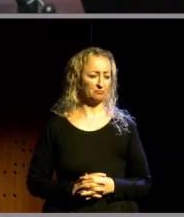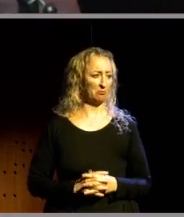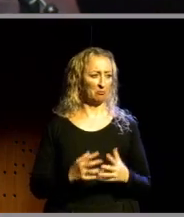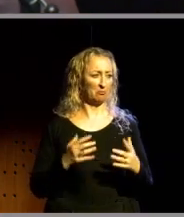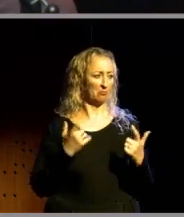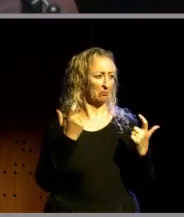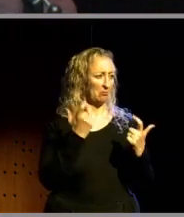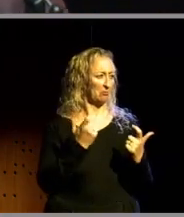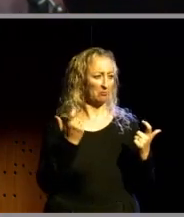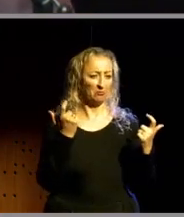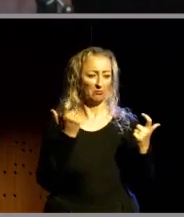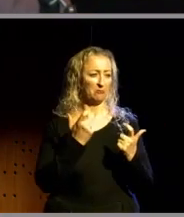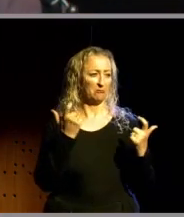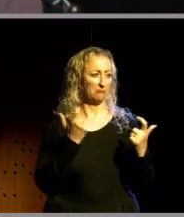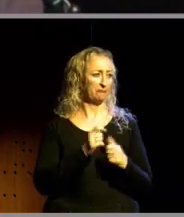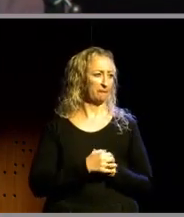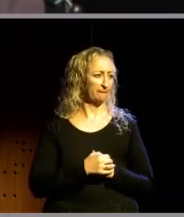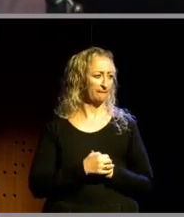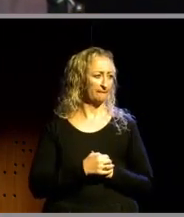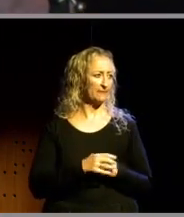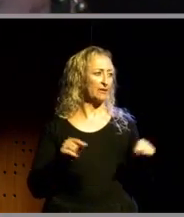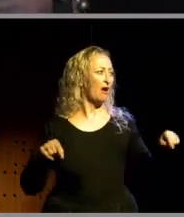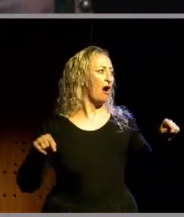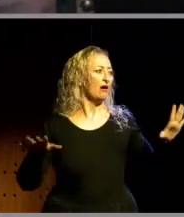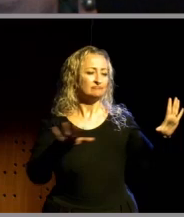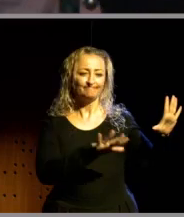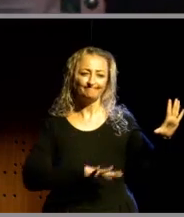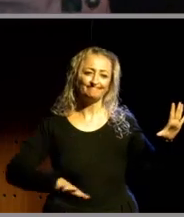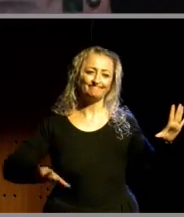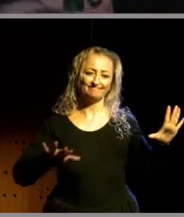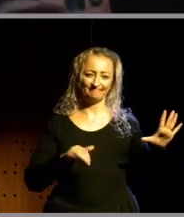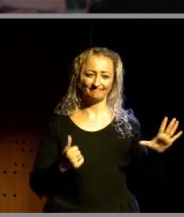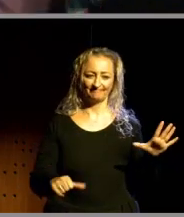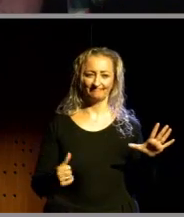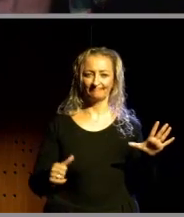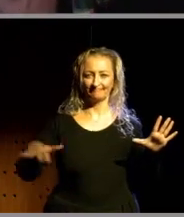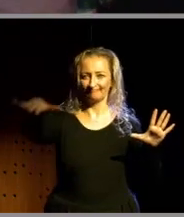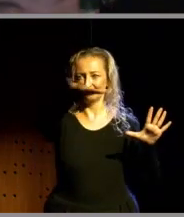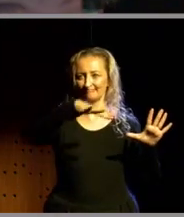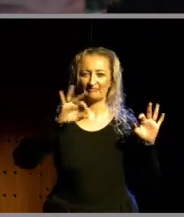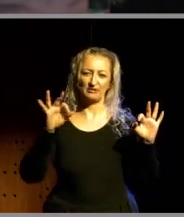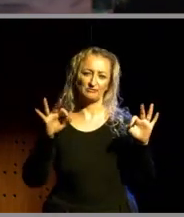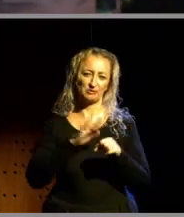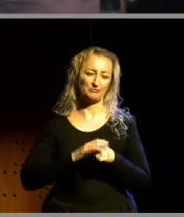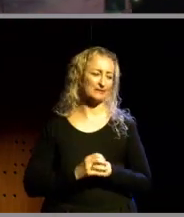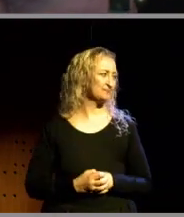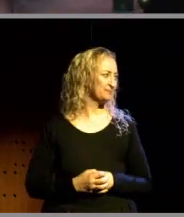We gave it away. Well, gave it away. The Australian Chamber Orchestra. Yes, I think that was it. Aunty Larissa here, who said I had